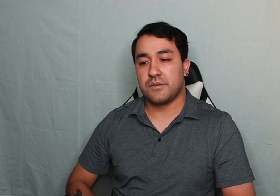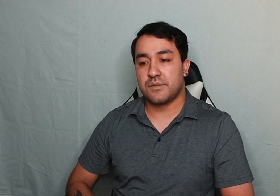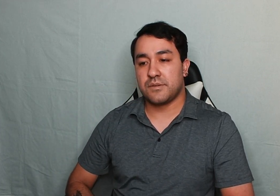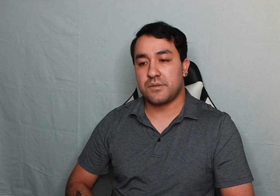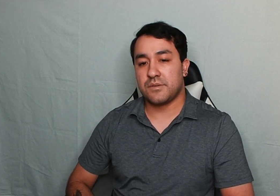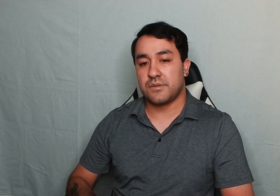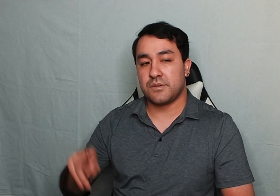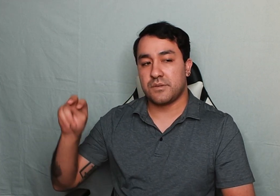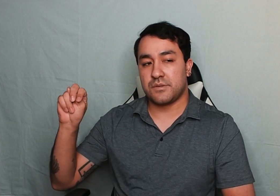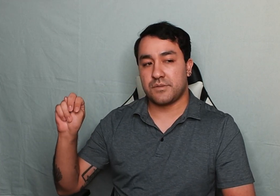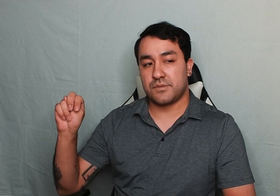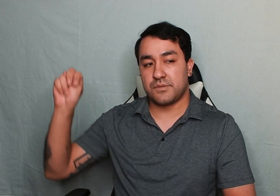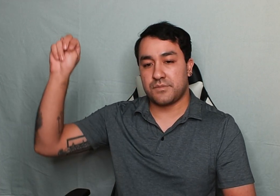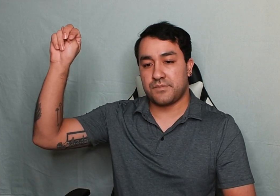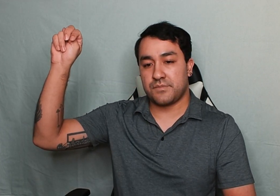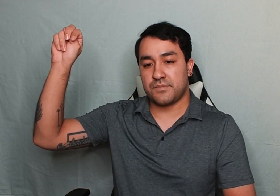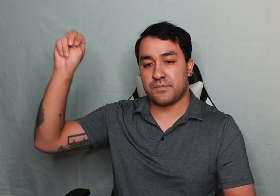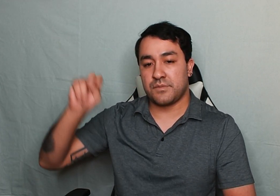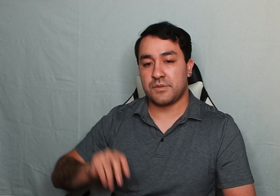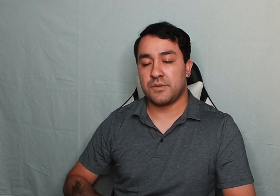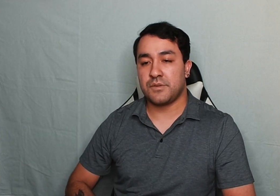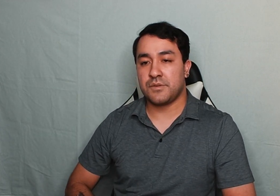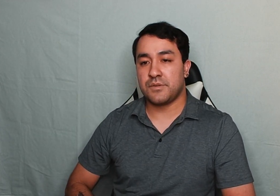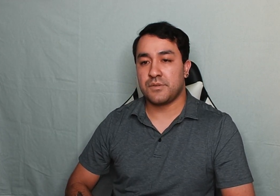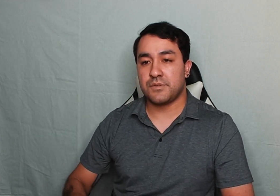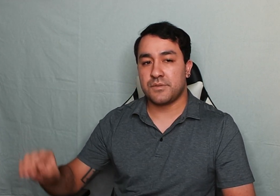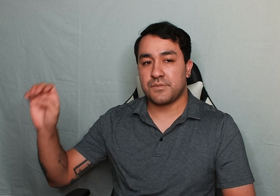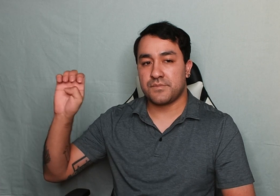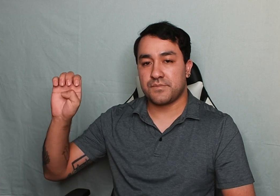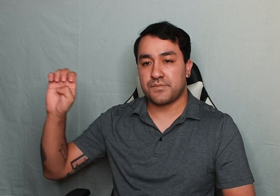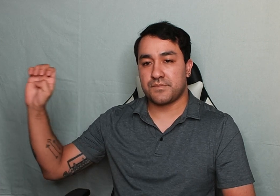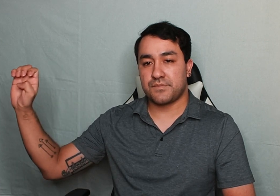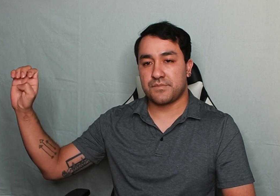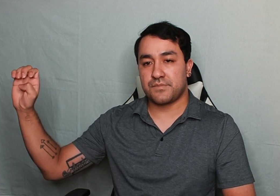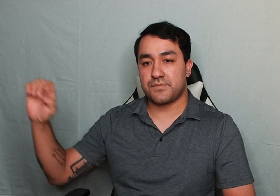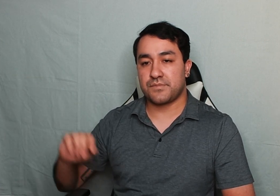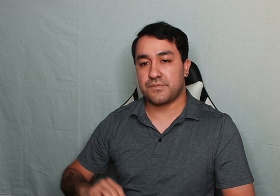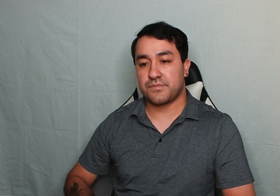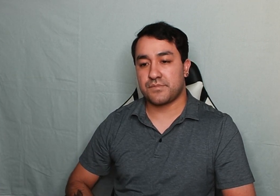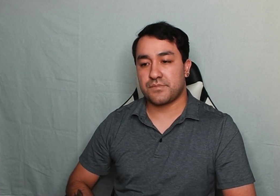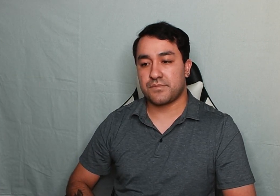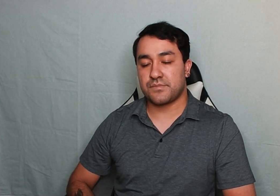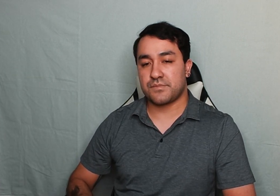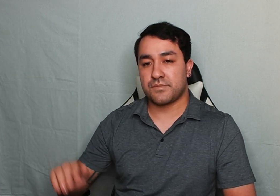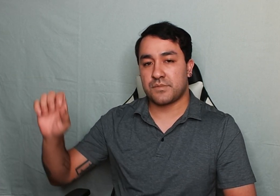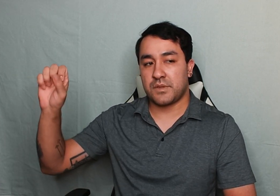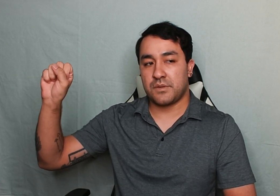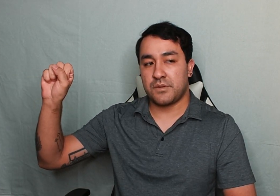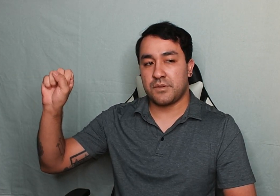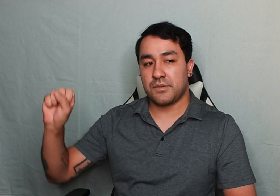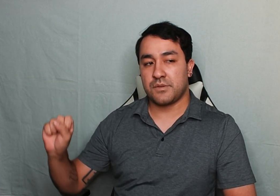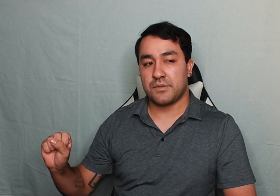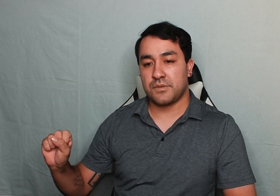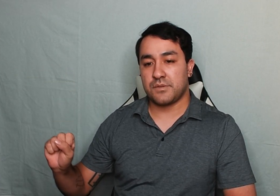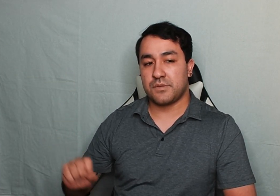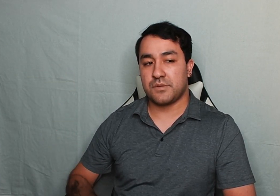NORTH EAST SOUTH